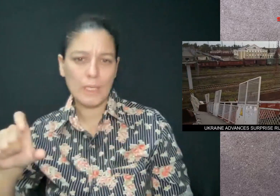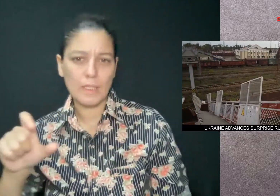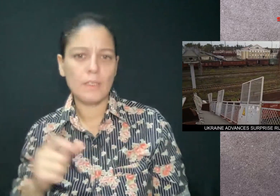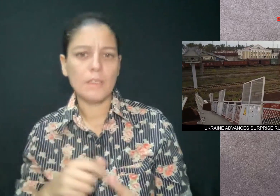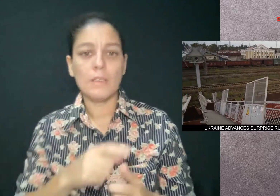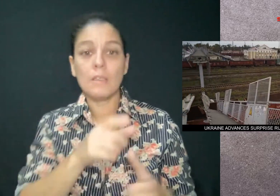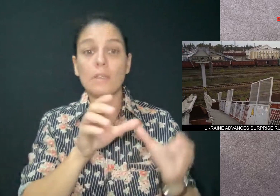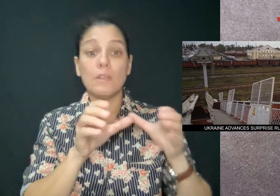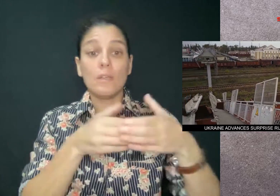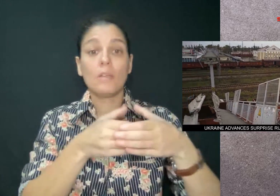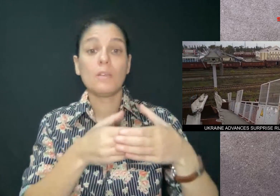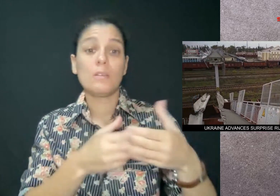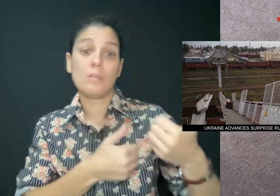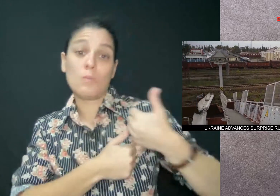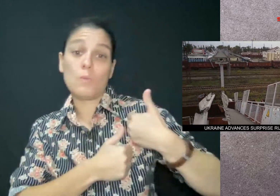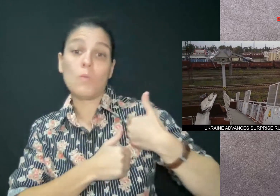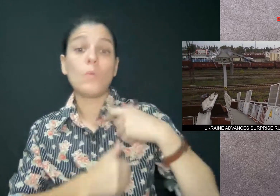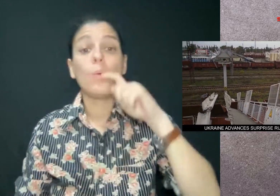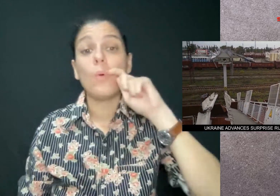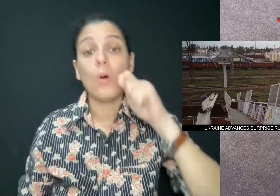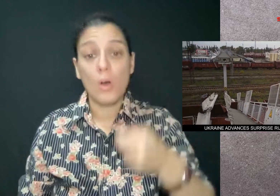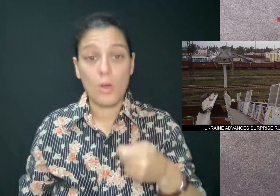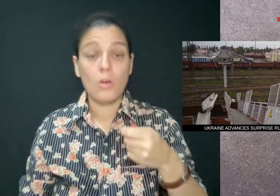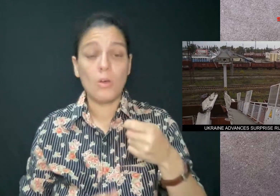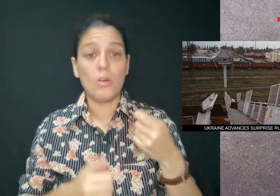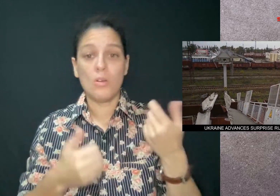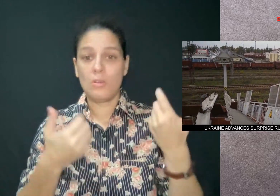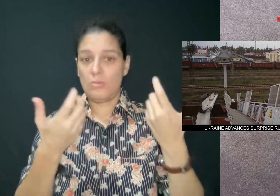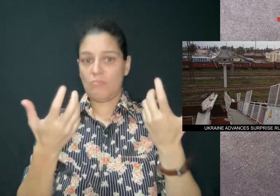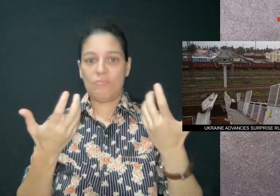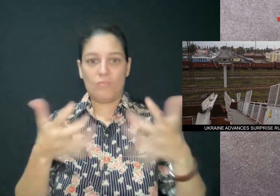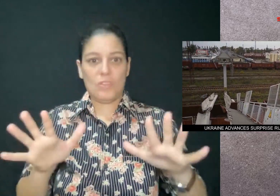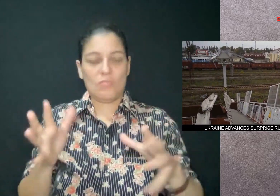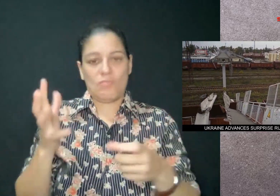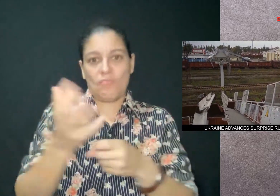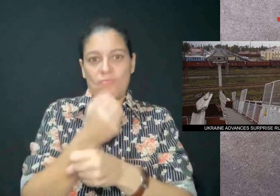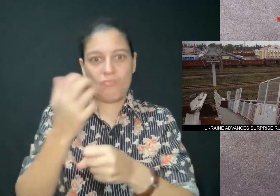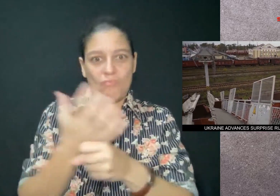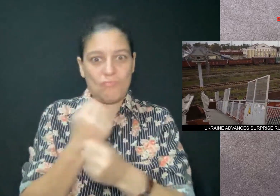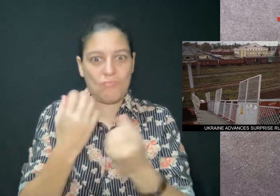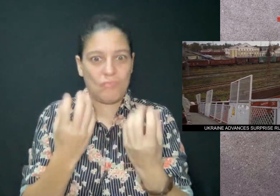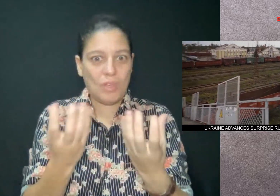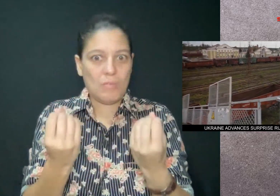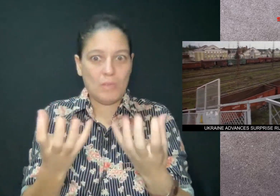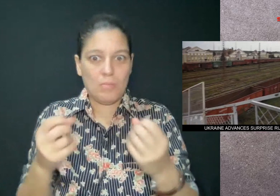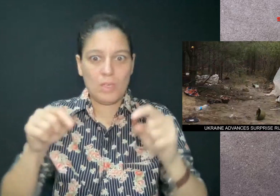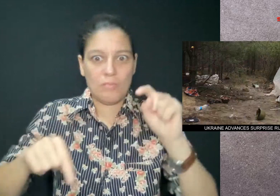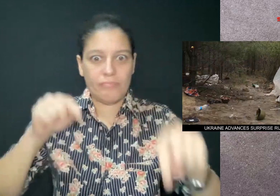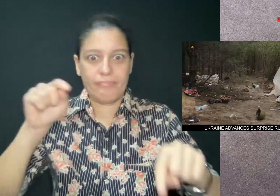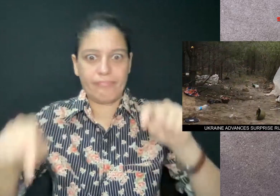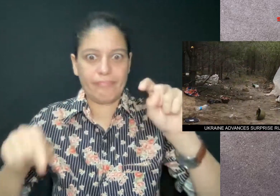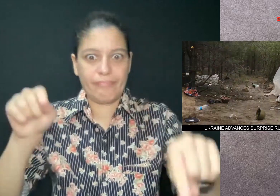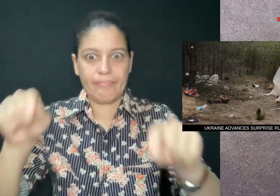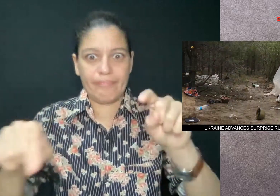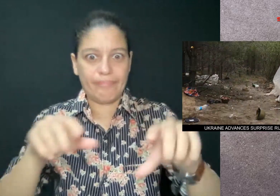that in this week alone Ukrainian troops have made major victories in their plan to recapture